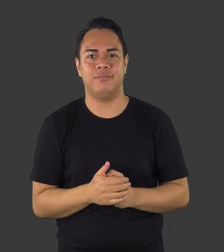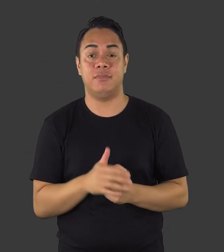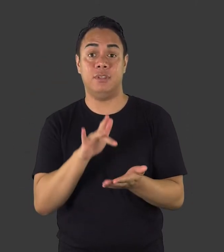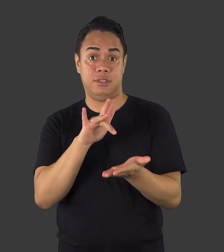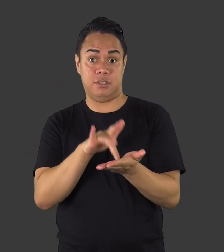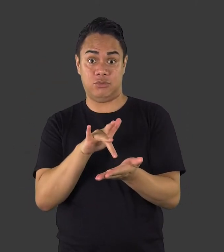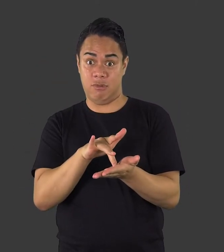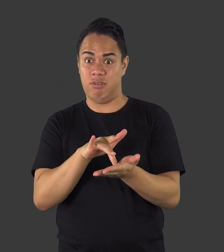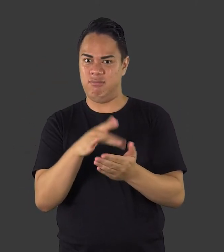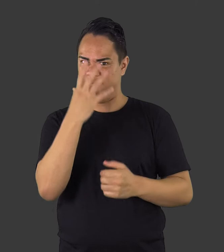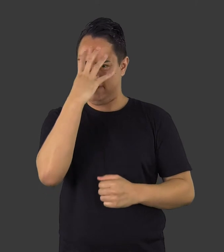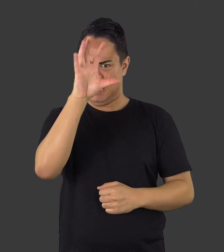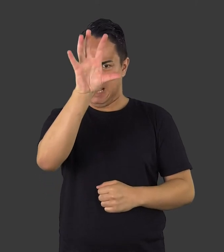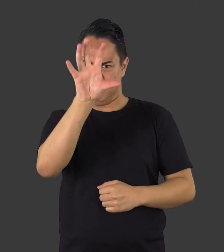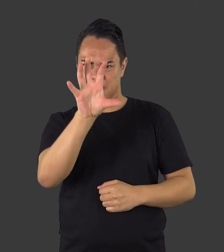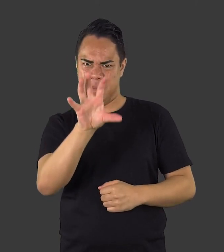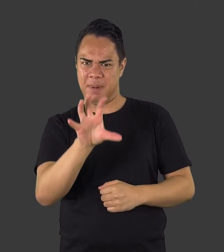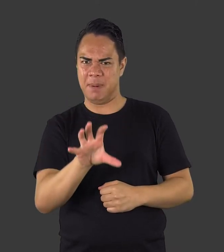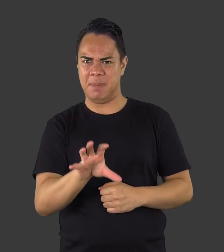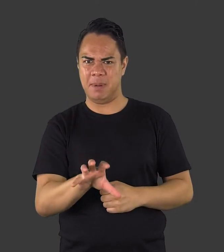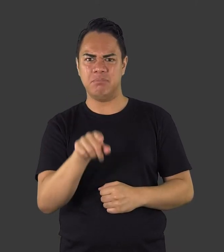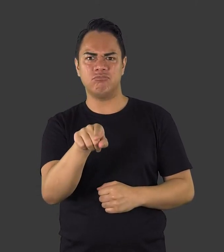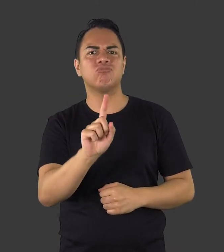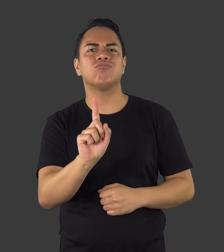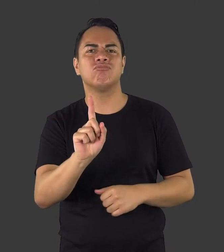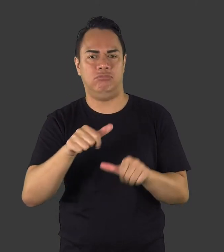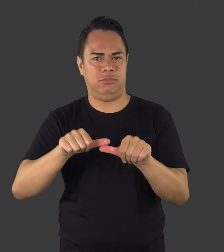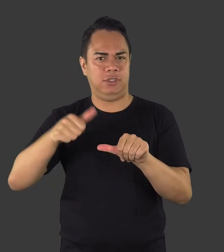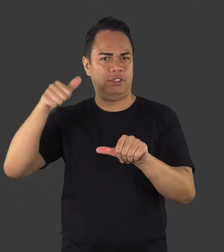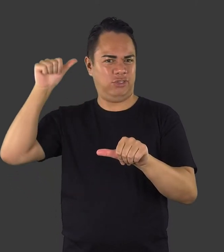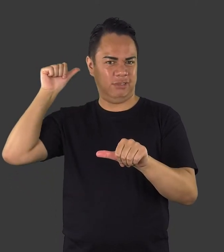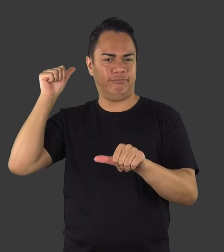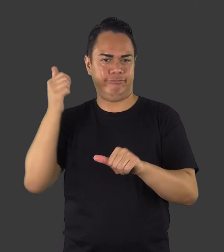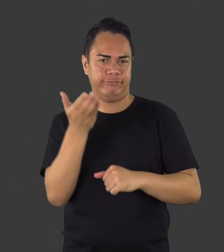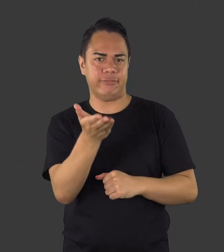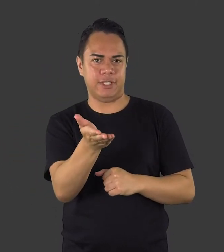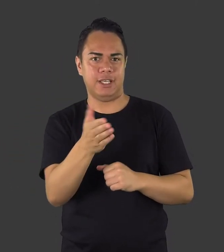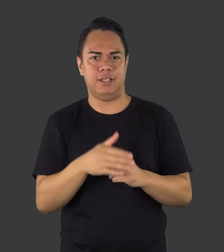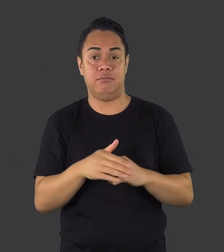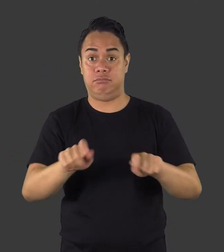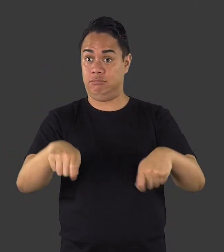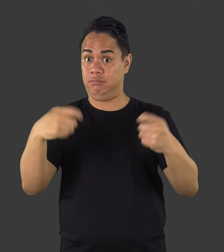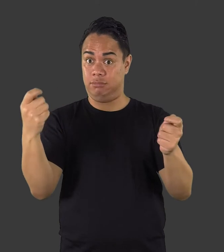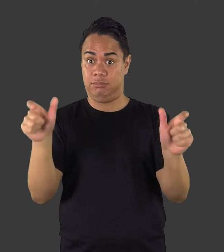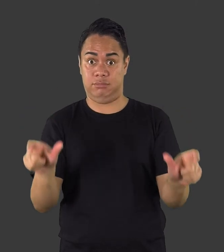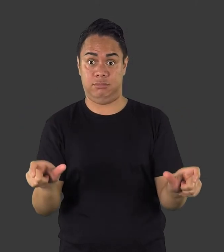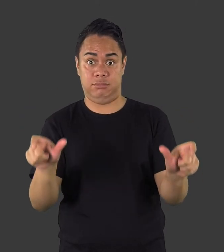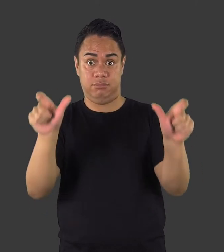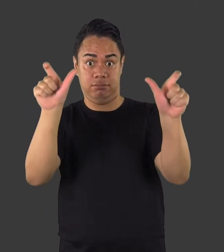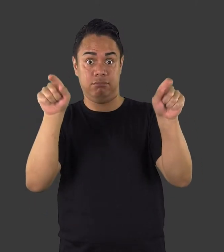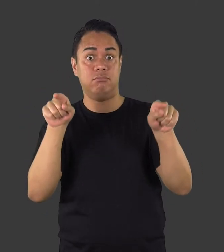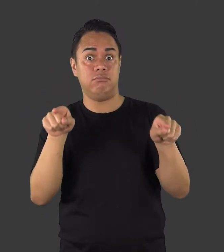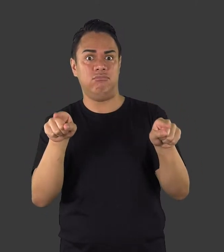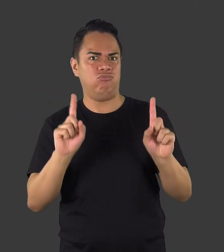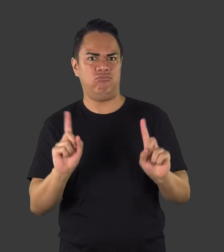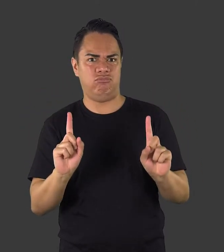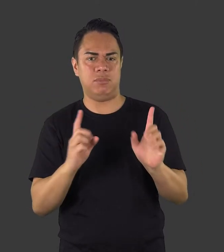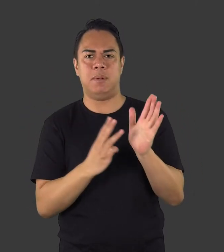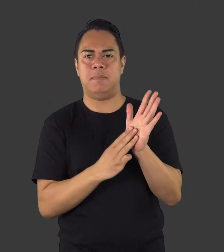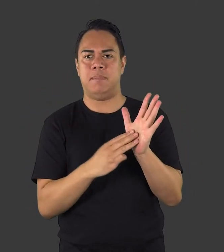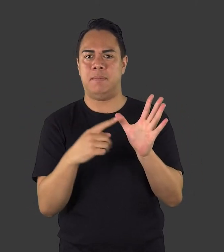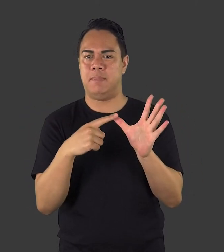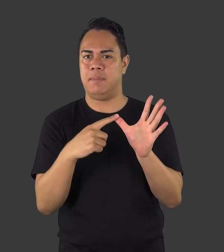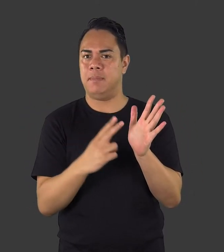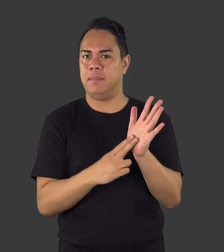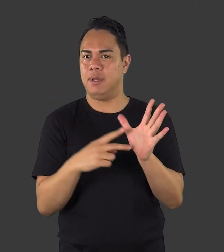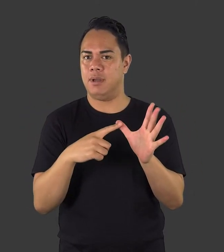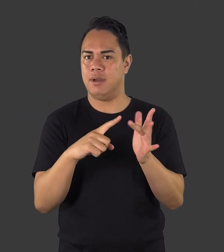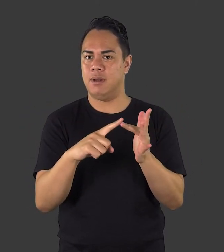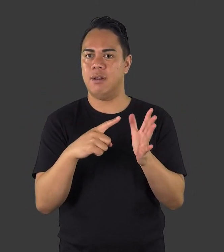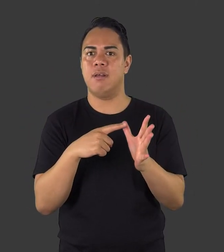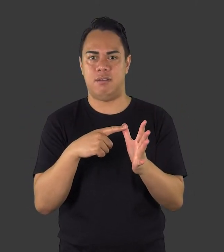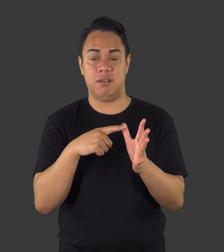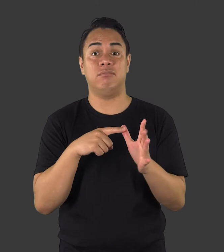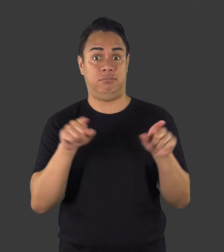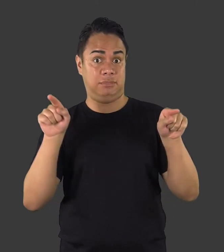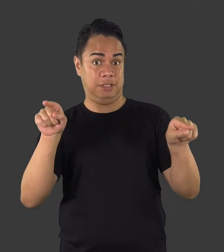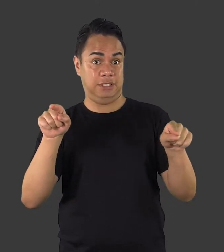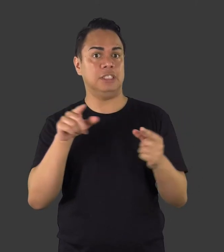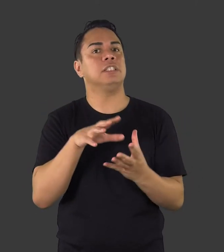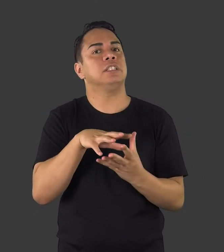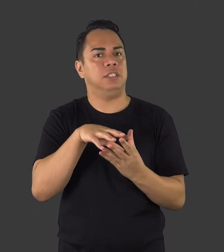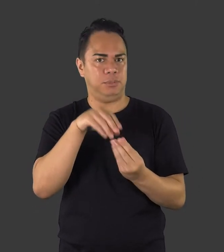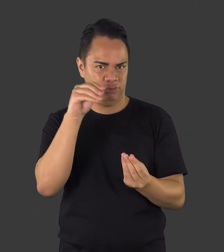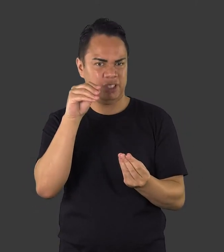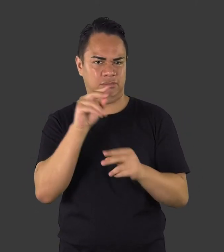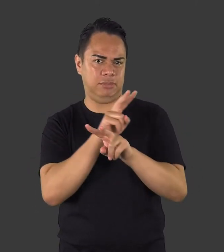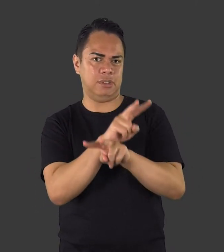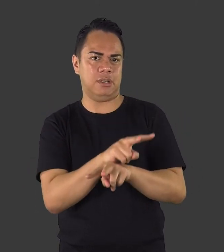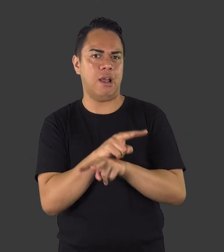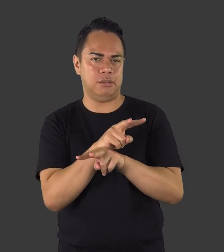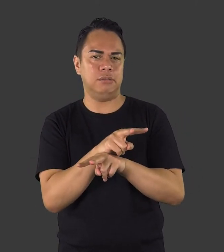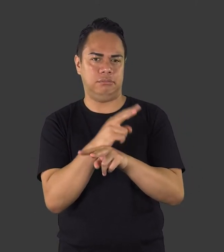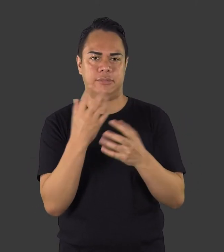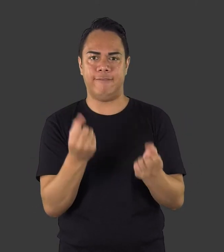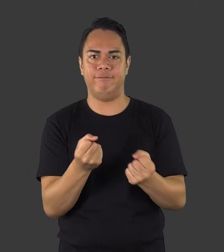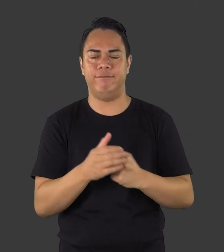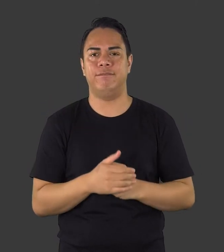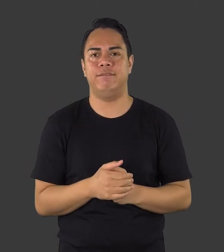Ancestors stand in the centre, flanked by manaia, or spiritual guardians.